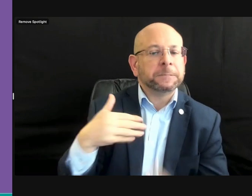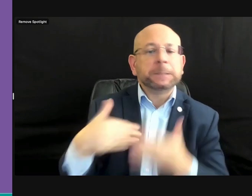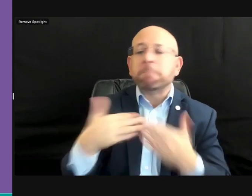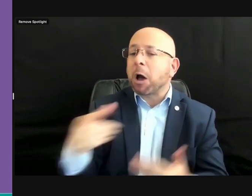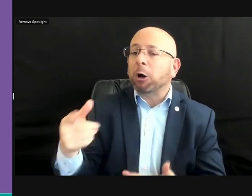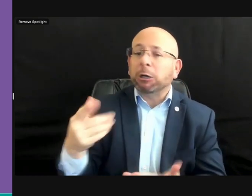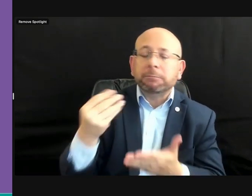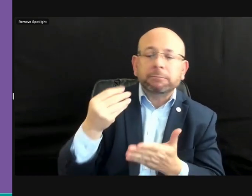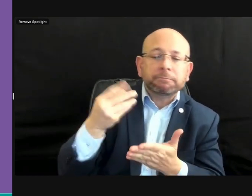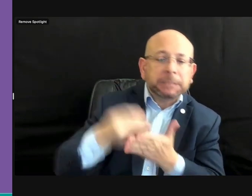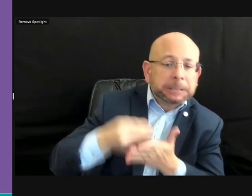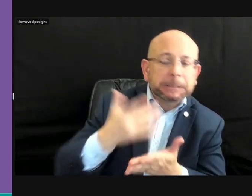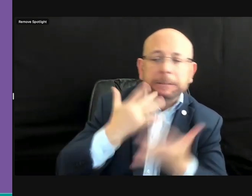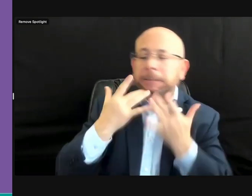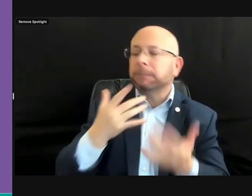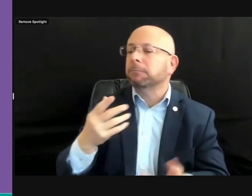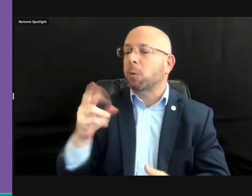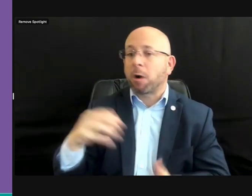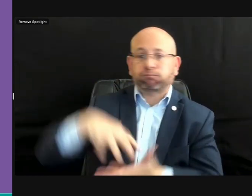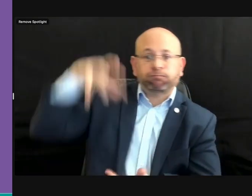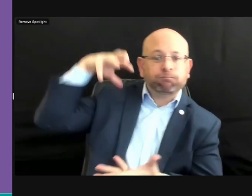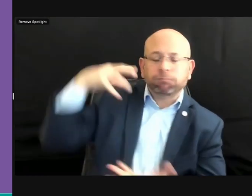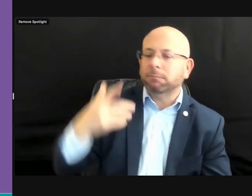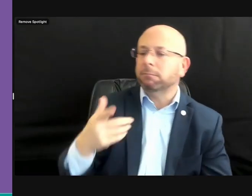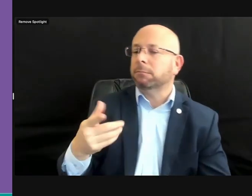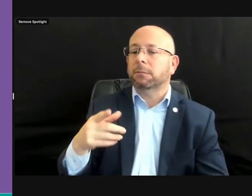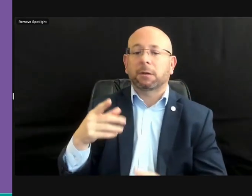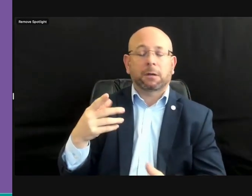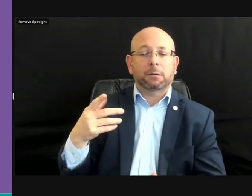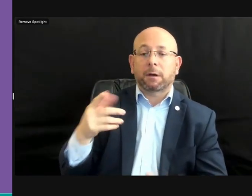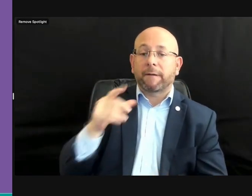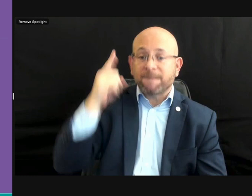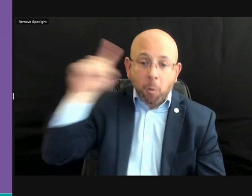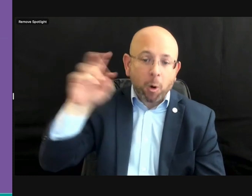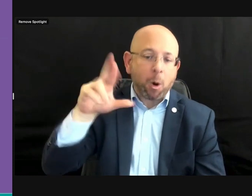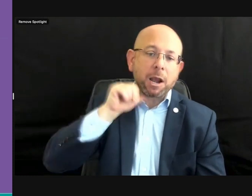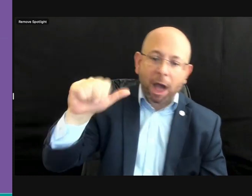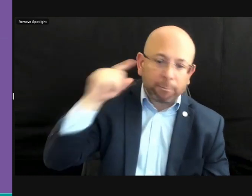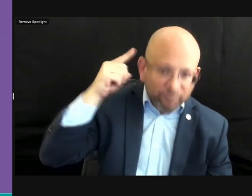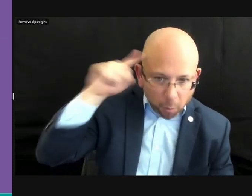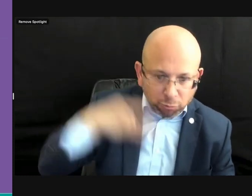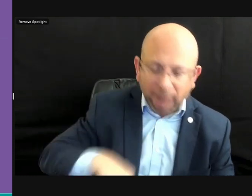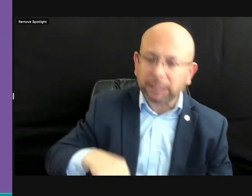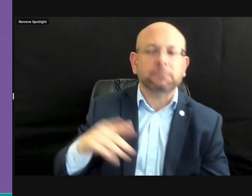Regardless the budget size, from small to large budgets, or not for profit or for profit status,